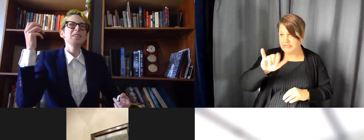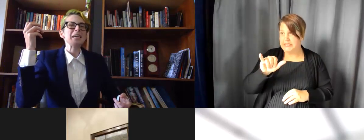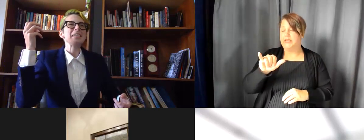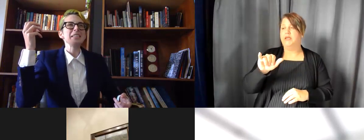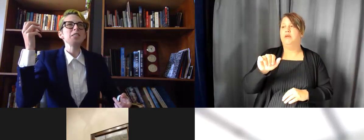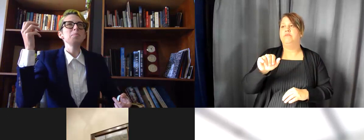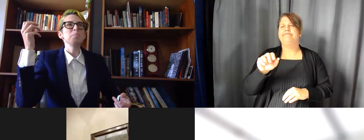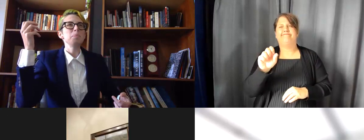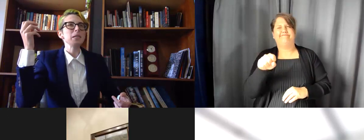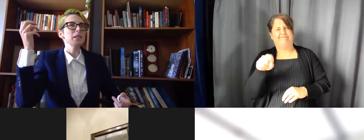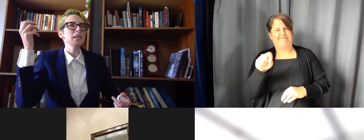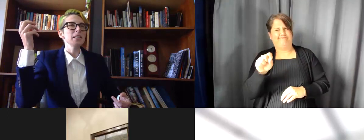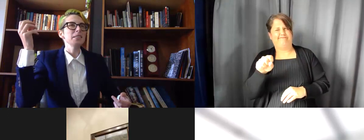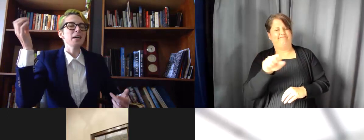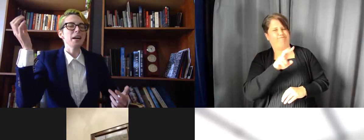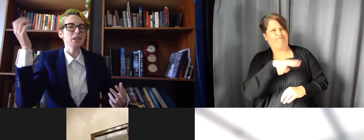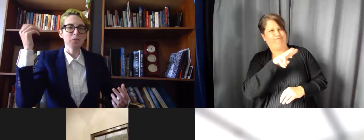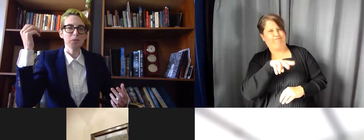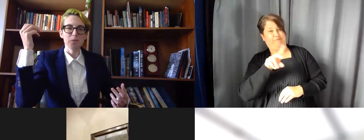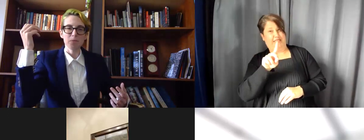Farrah Garland: Yeah, disability is kind of.